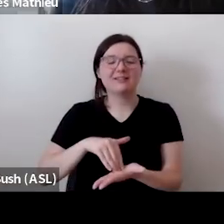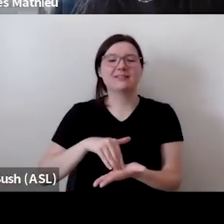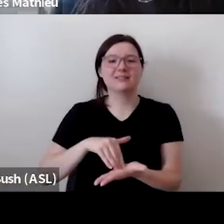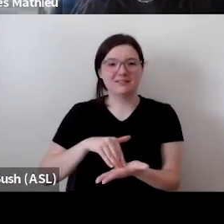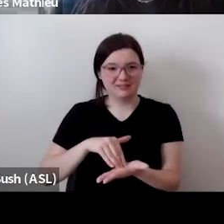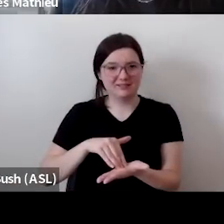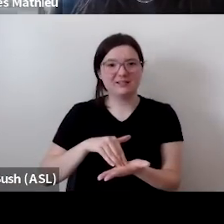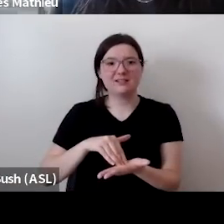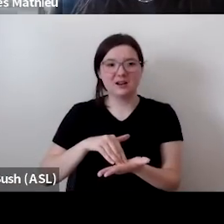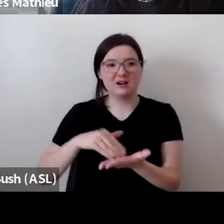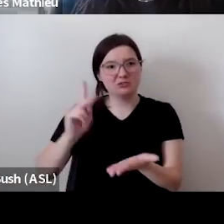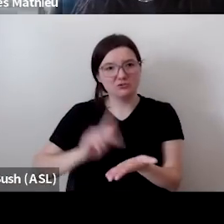and relapse prevention as well.